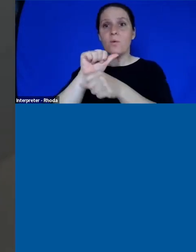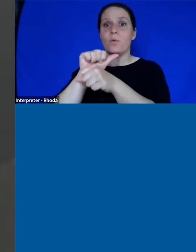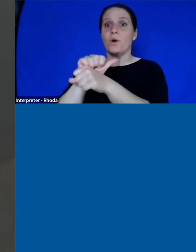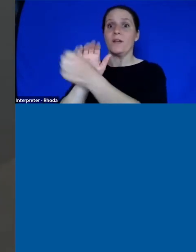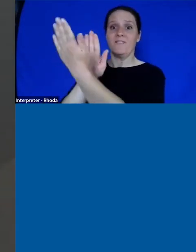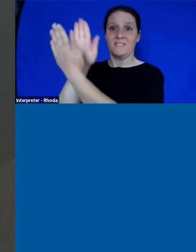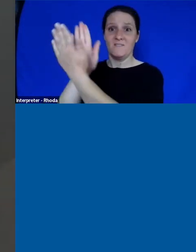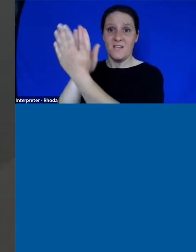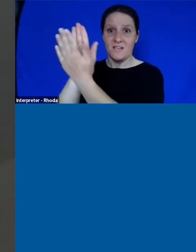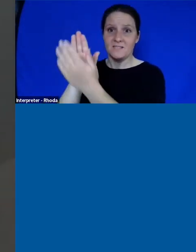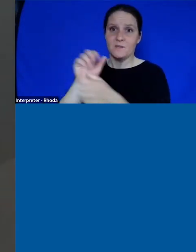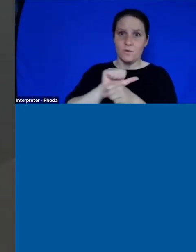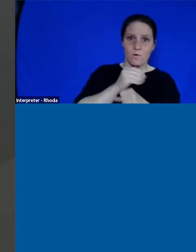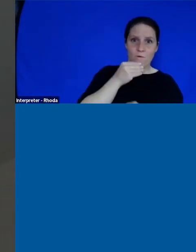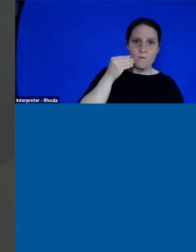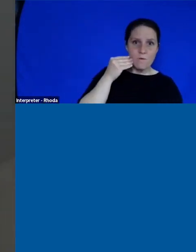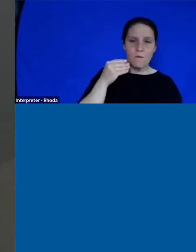in my building actually exposed me to it or not.